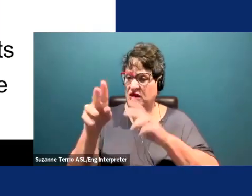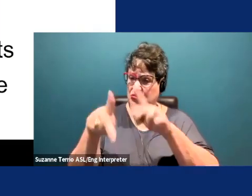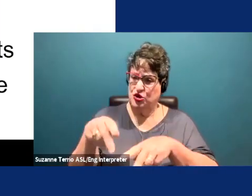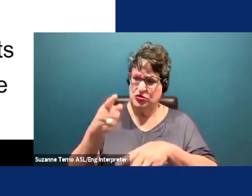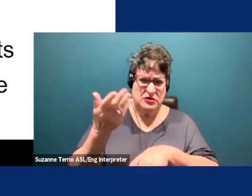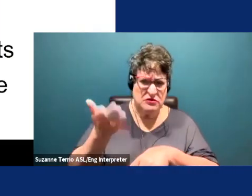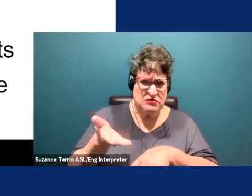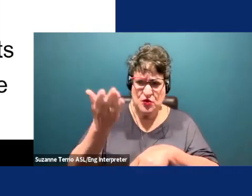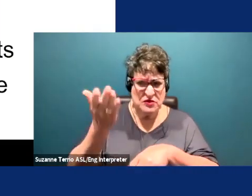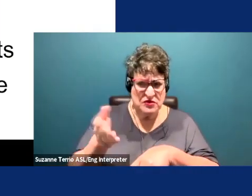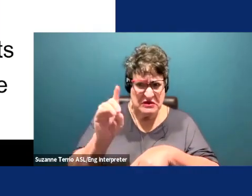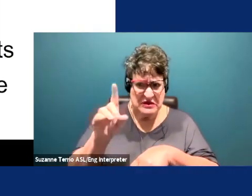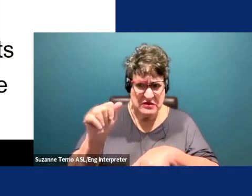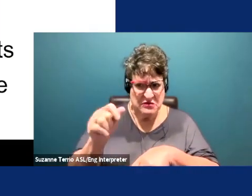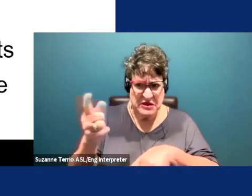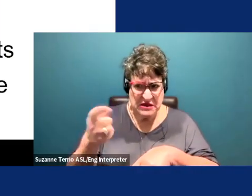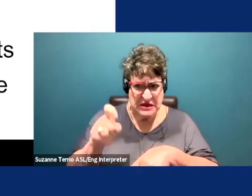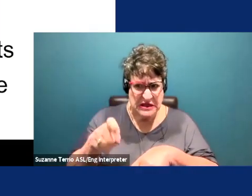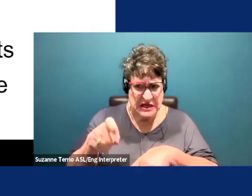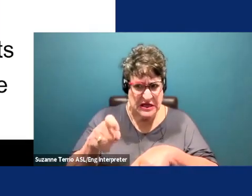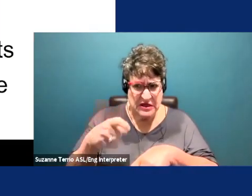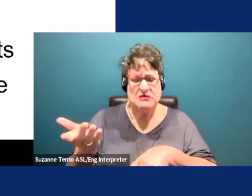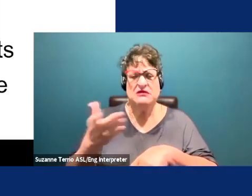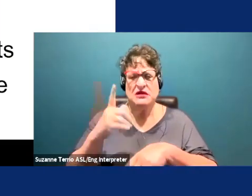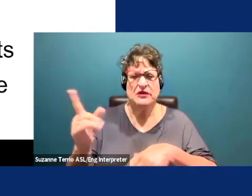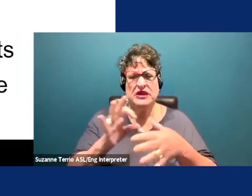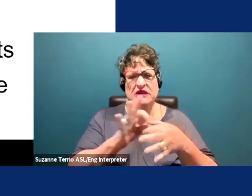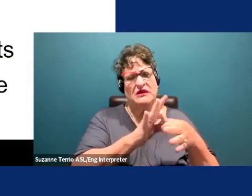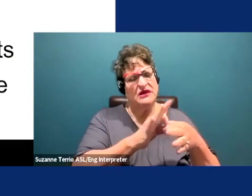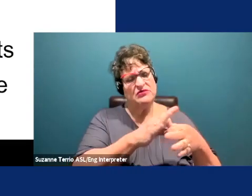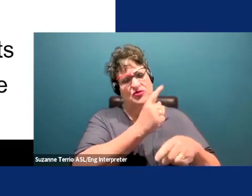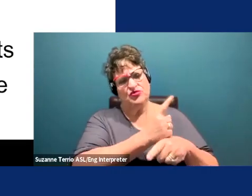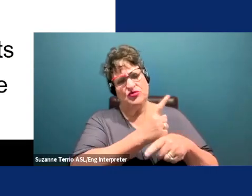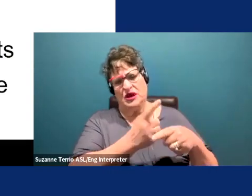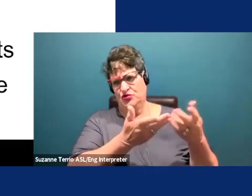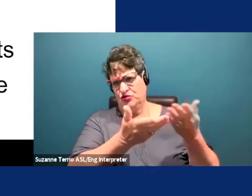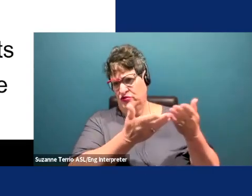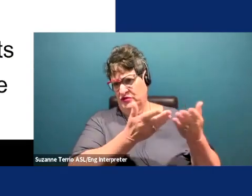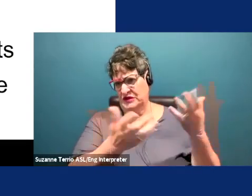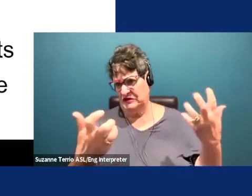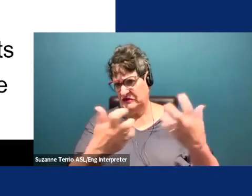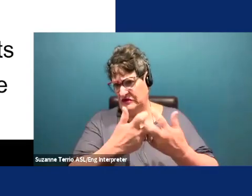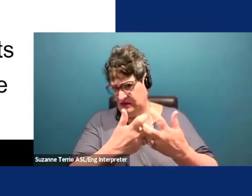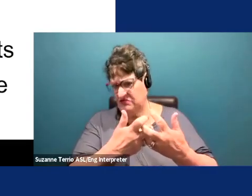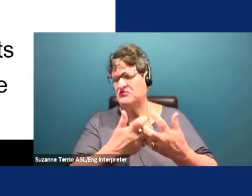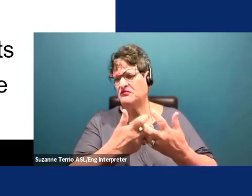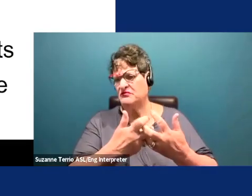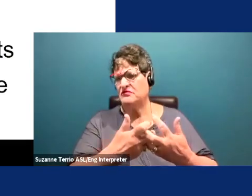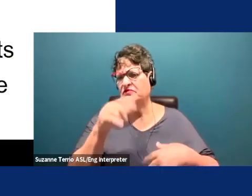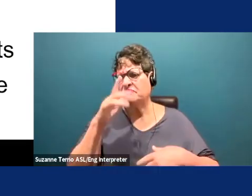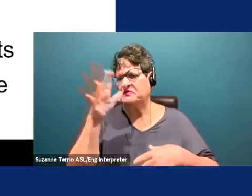we can connect them with better services. So you want to connect your parent with appropriate disability services such